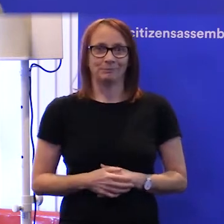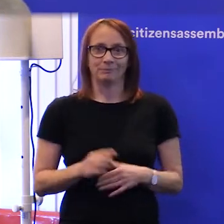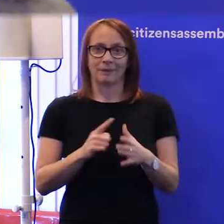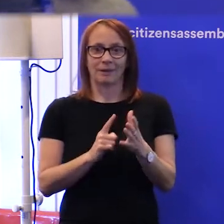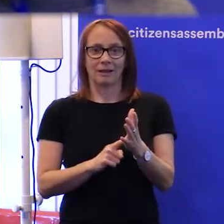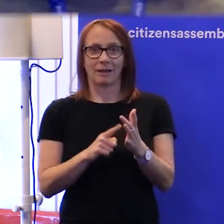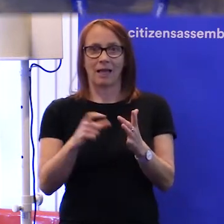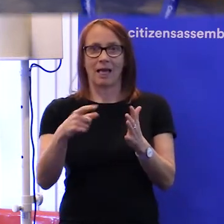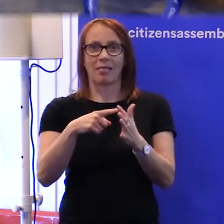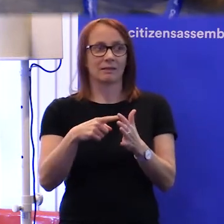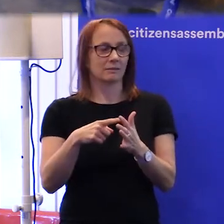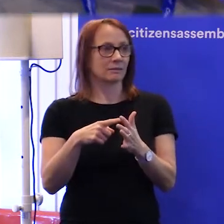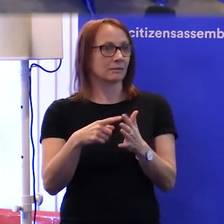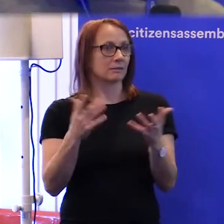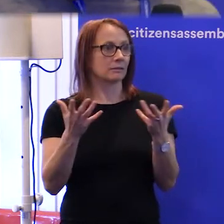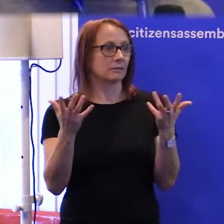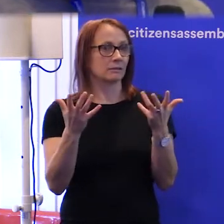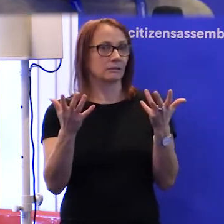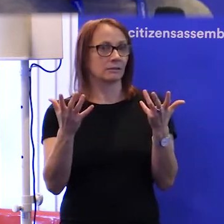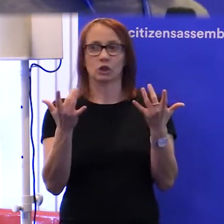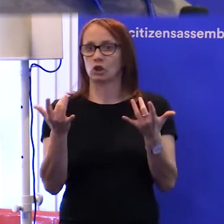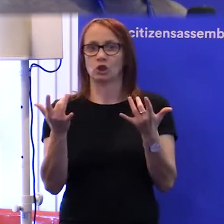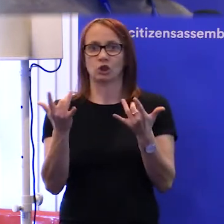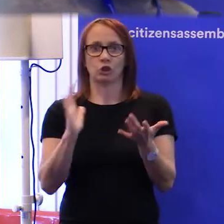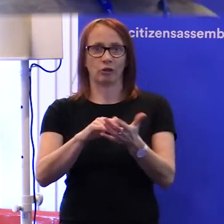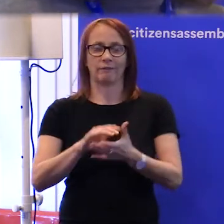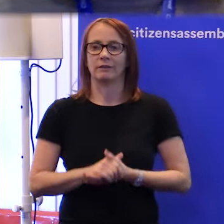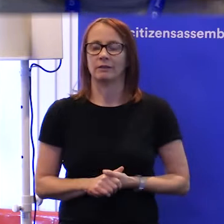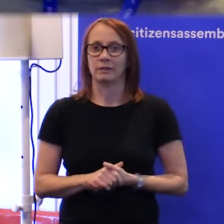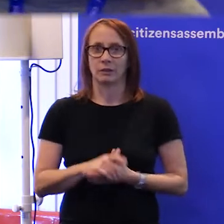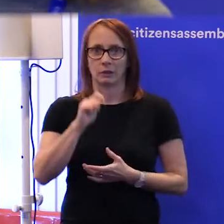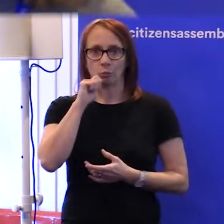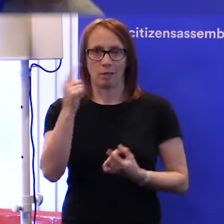and Alice kinghorn gray Alice she's not here yet okay they'll be joining us